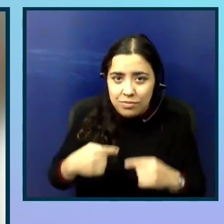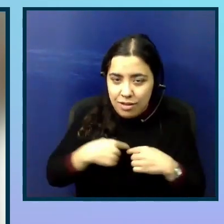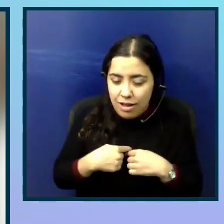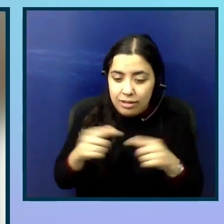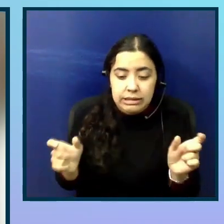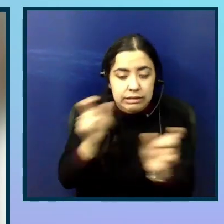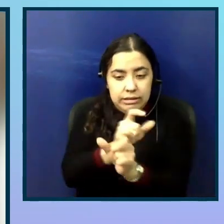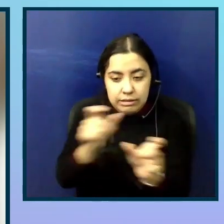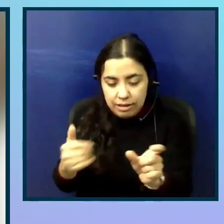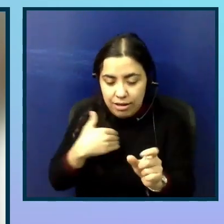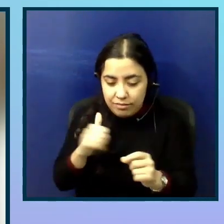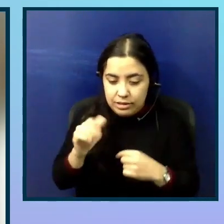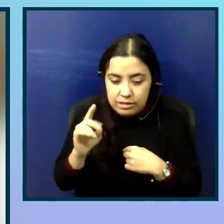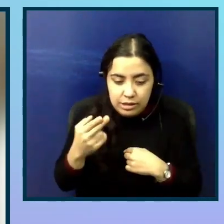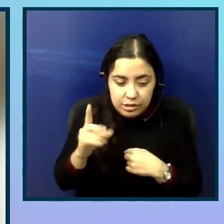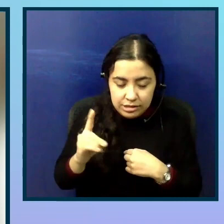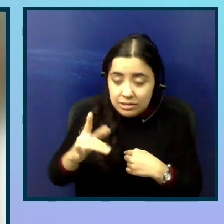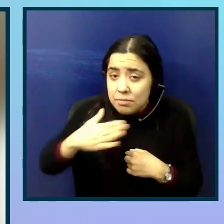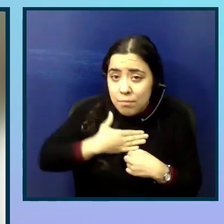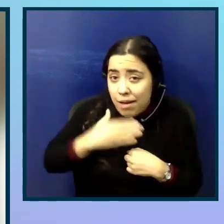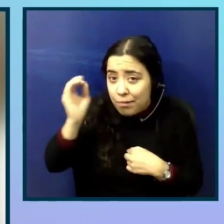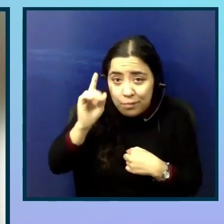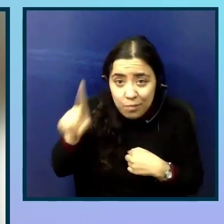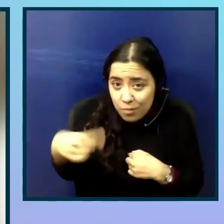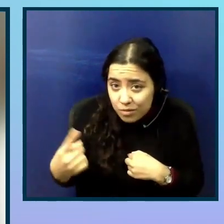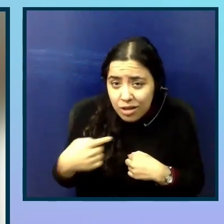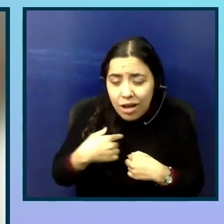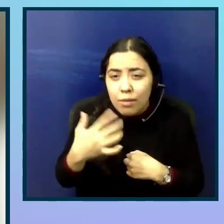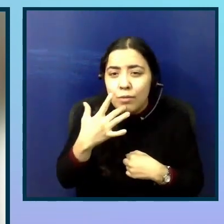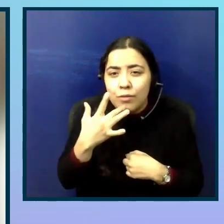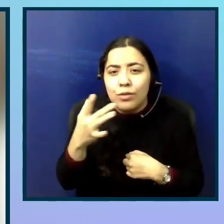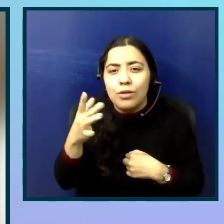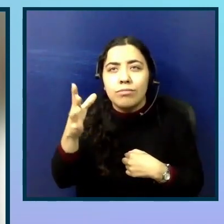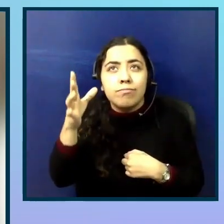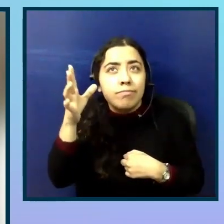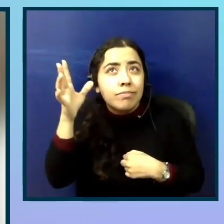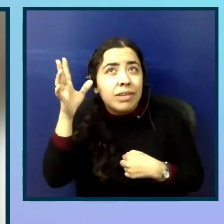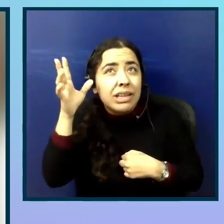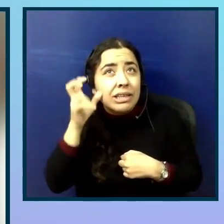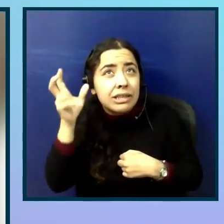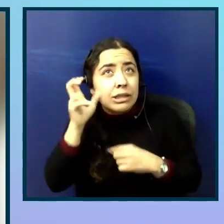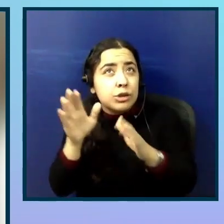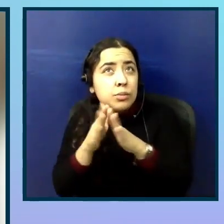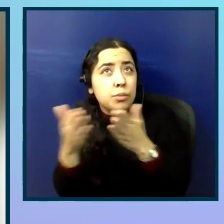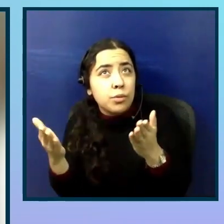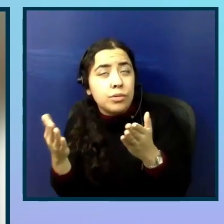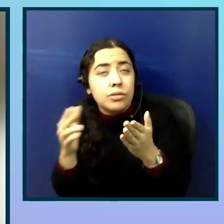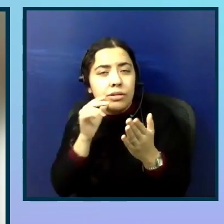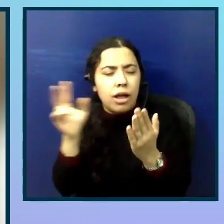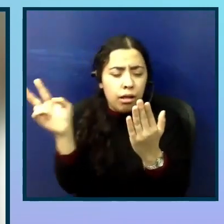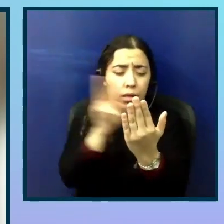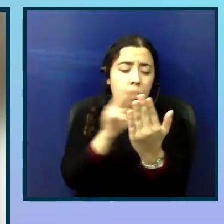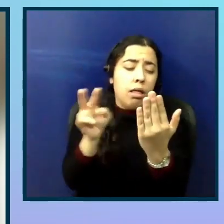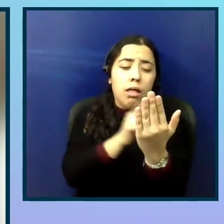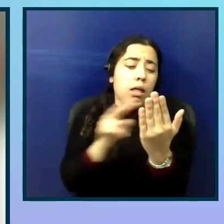I would only have given you my opinion but I must prefer listening to books than reading with long form reading experiences have to be heard for me.